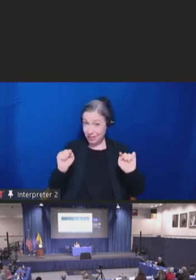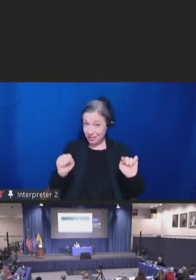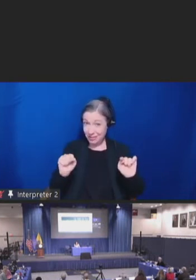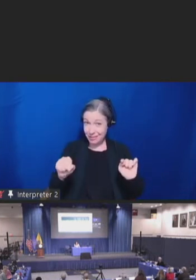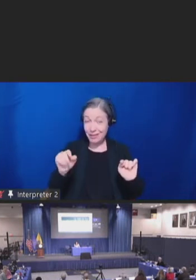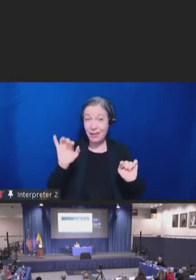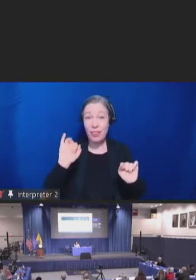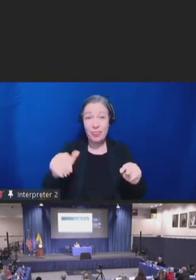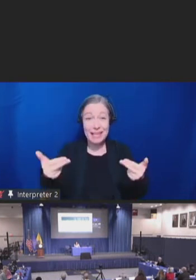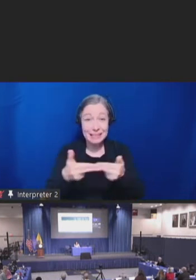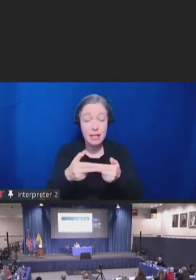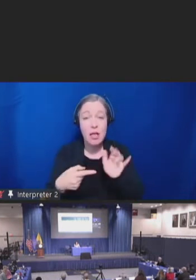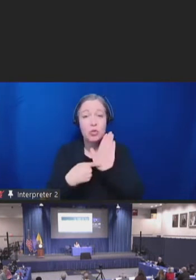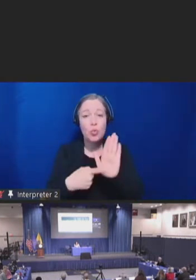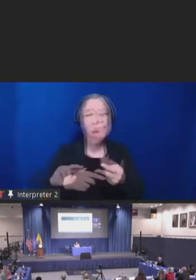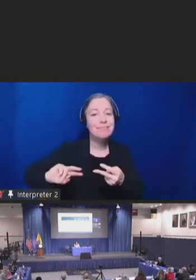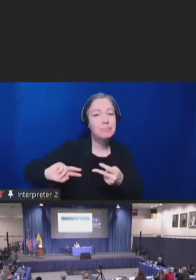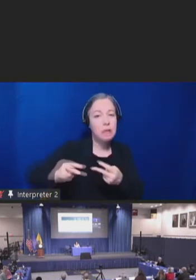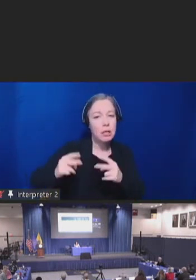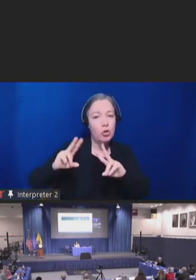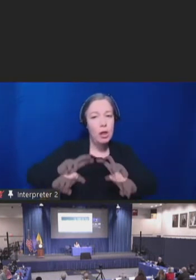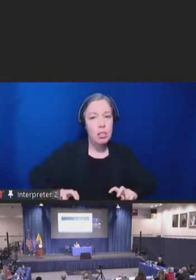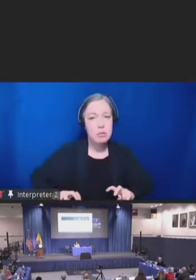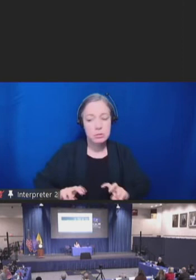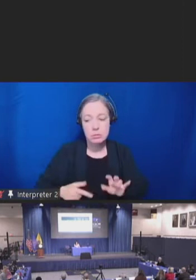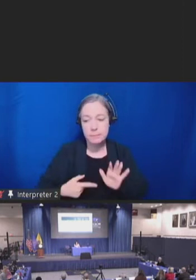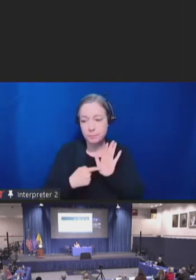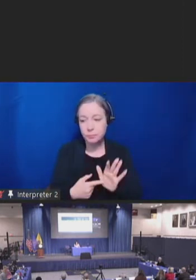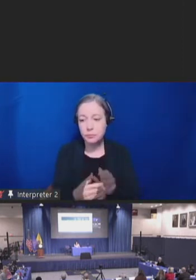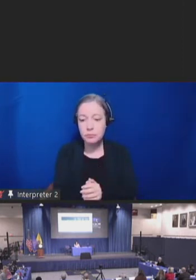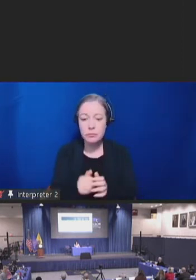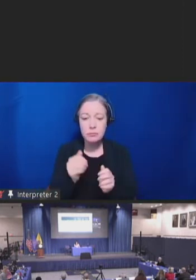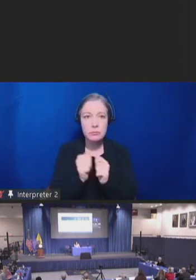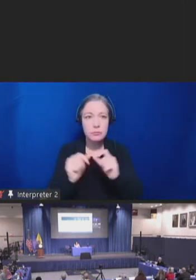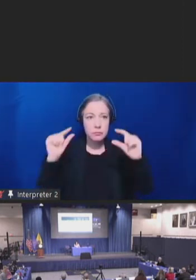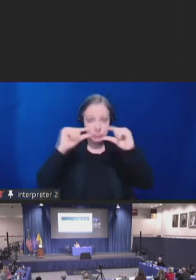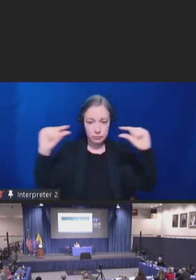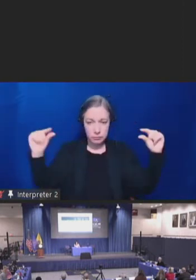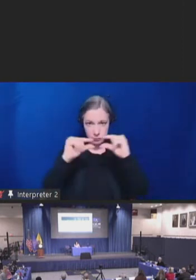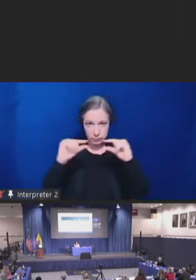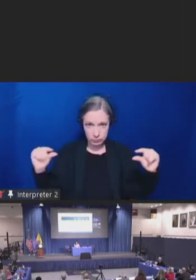And so, I'll walk you through it. Each row represents a different analysis.